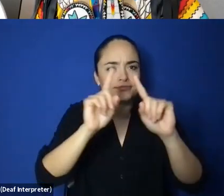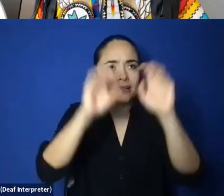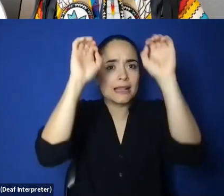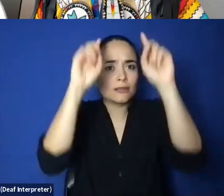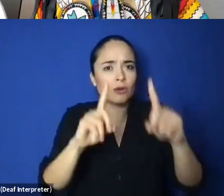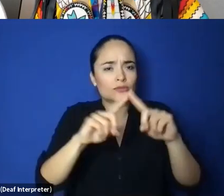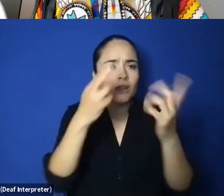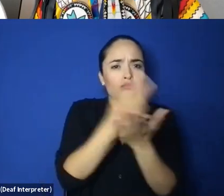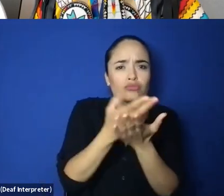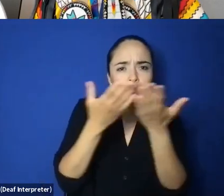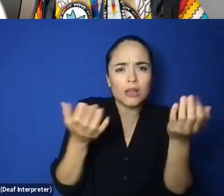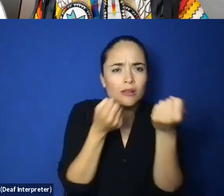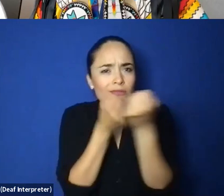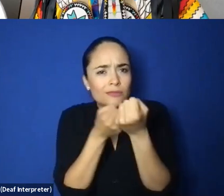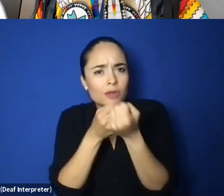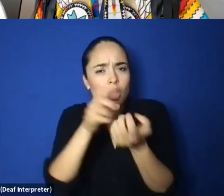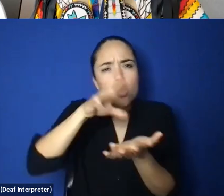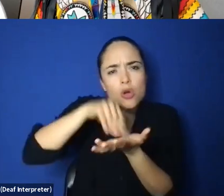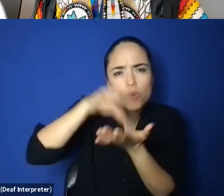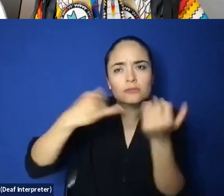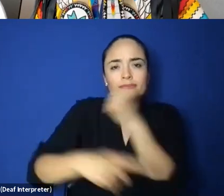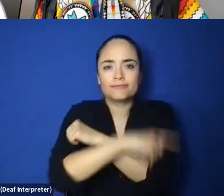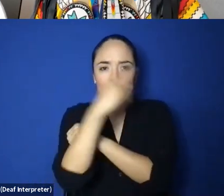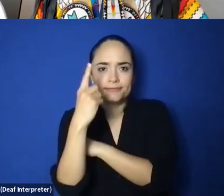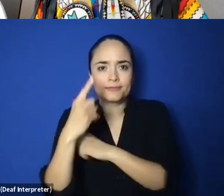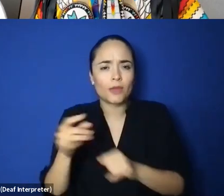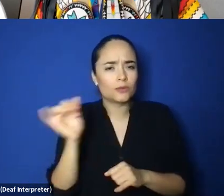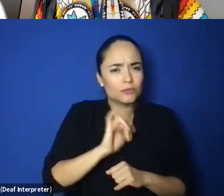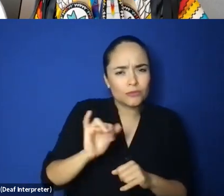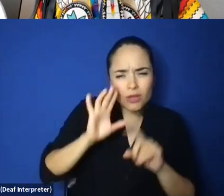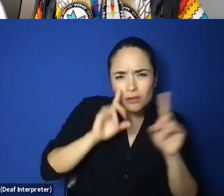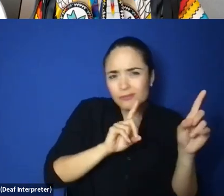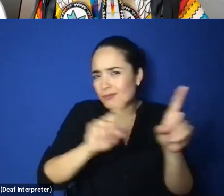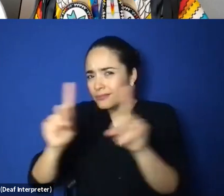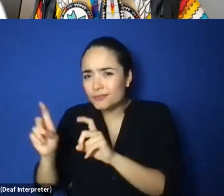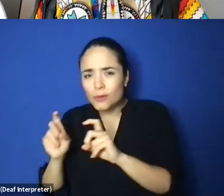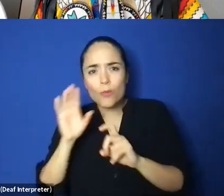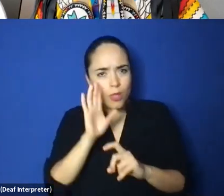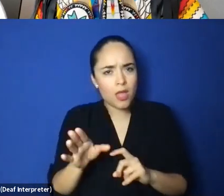today, as well as a link to a survey to help us continuously improve Indigenous Voices, and then,